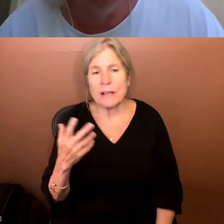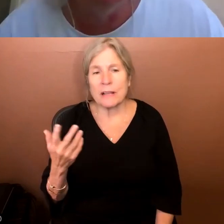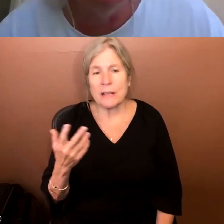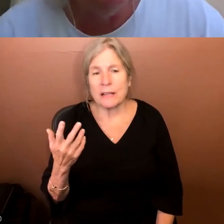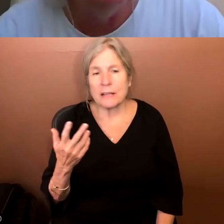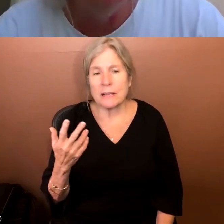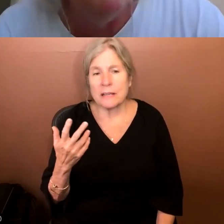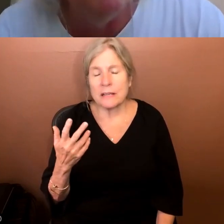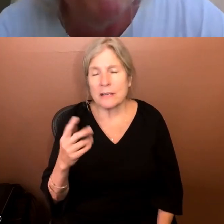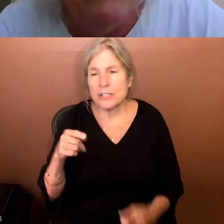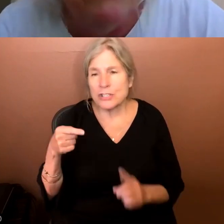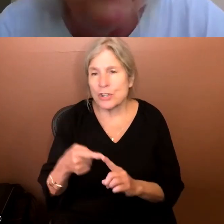certain level of pressure.